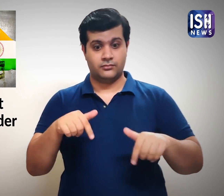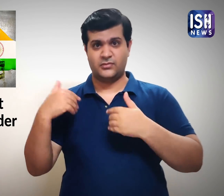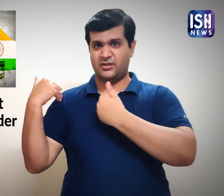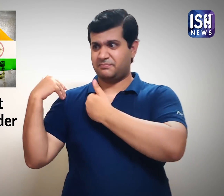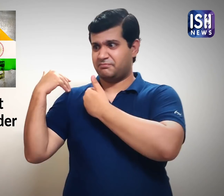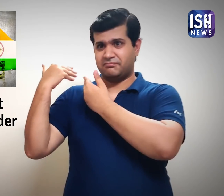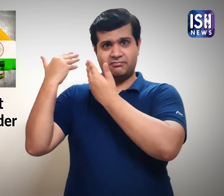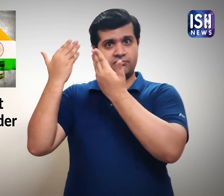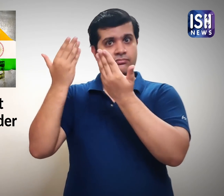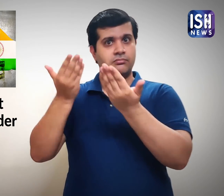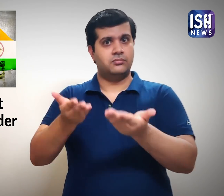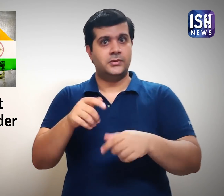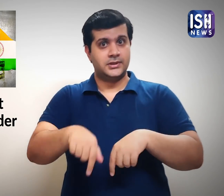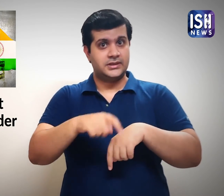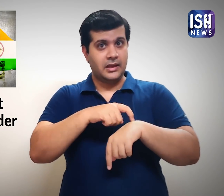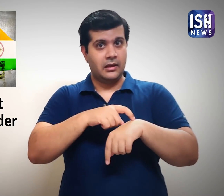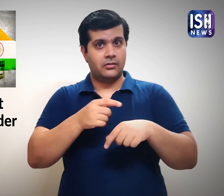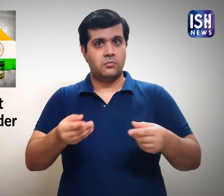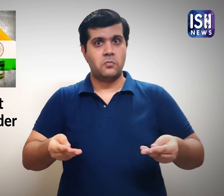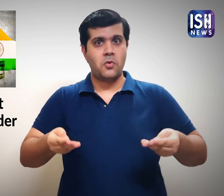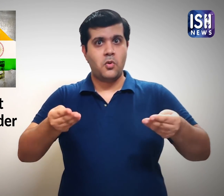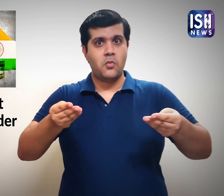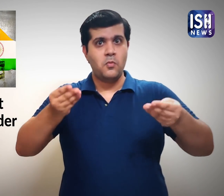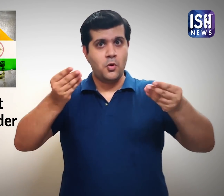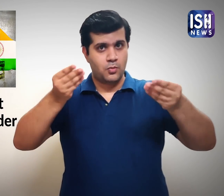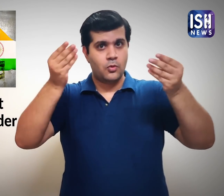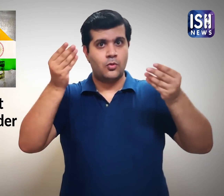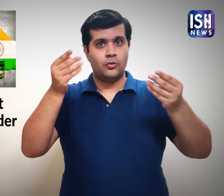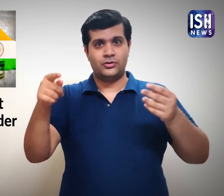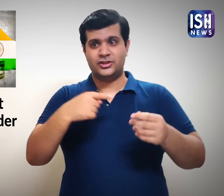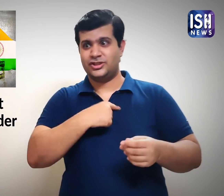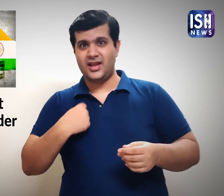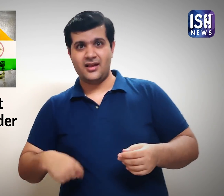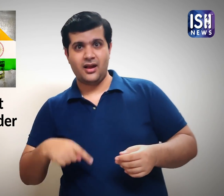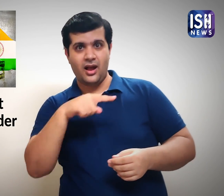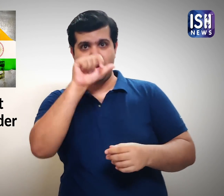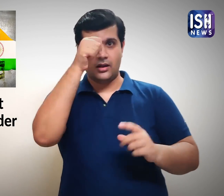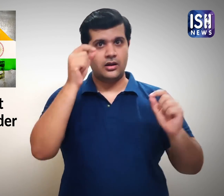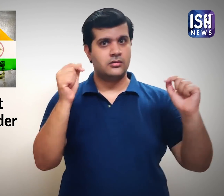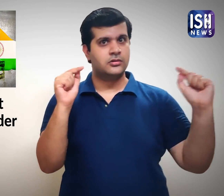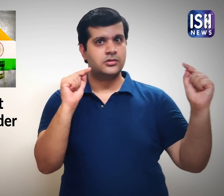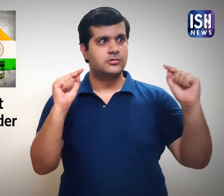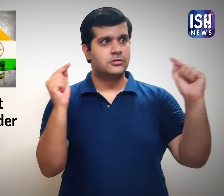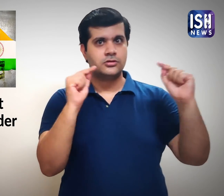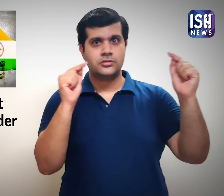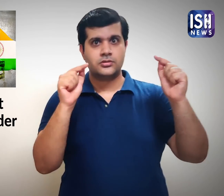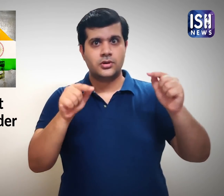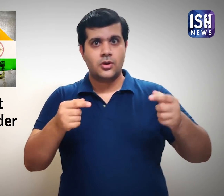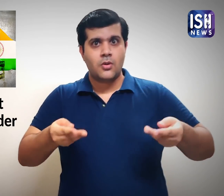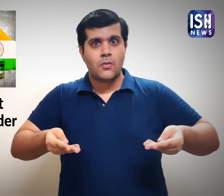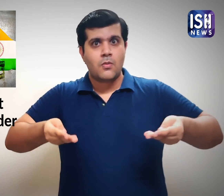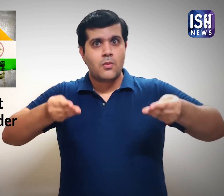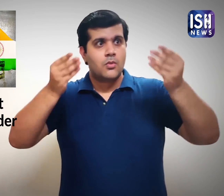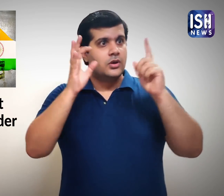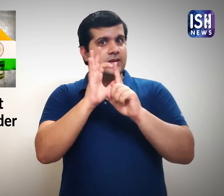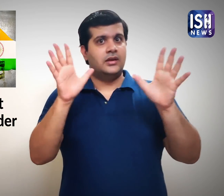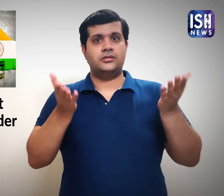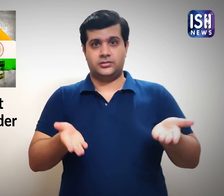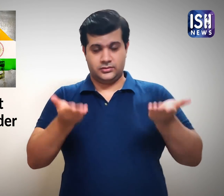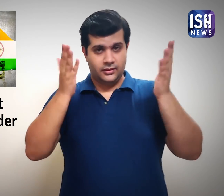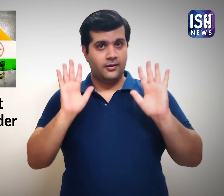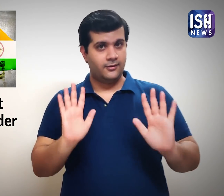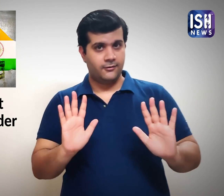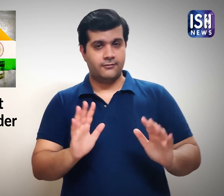Tensions between India and China have been rising for a long time now.